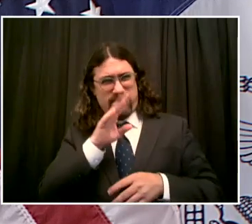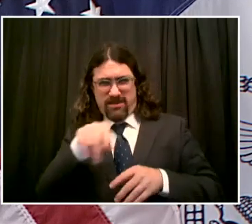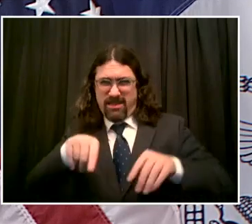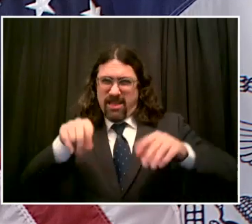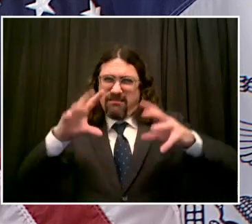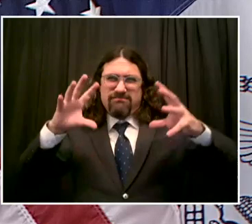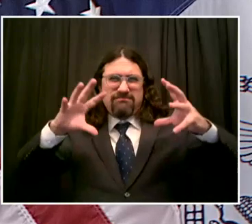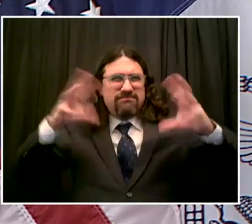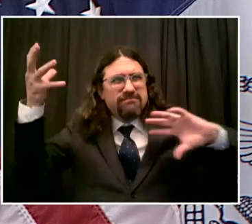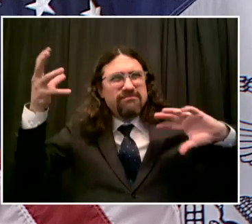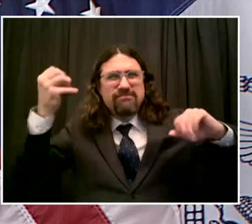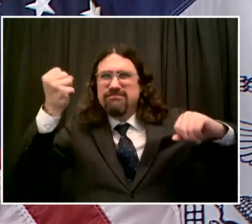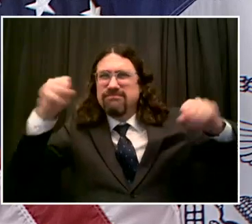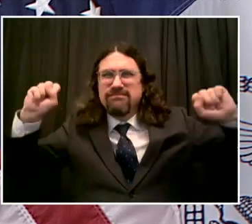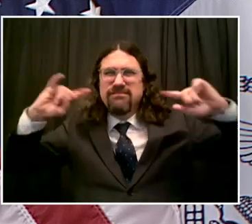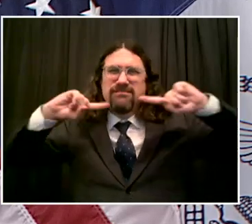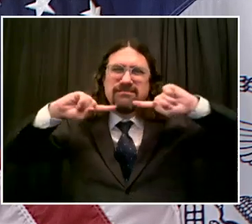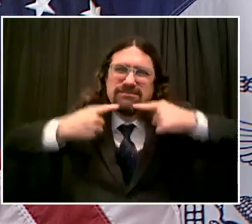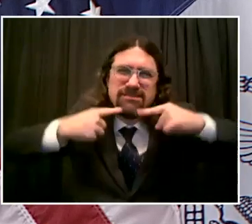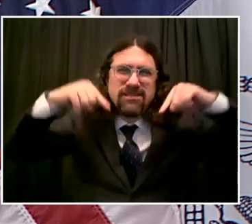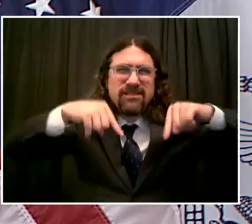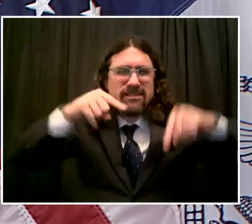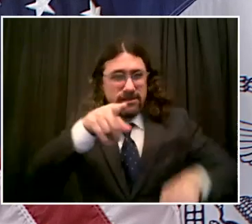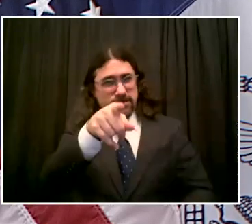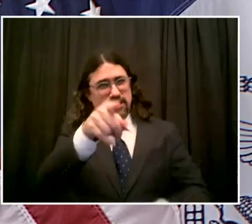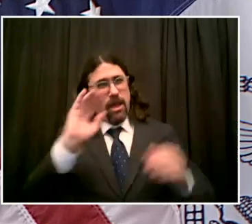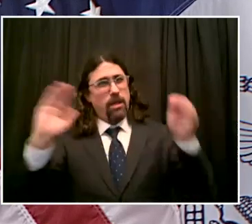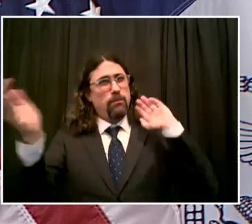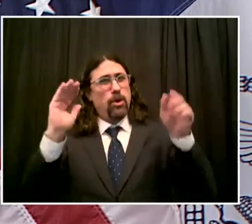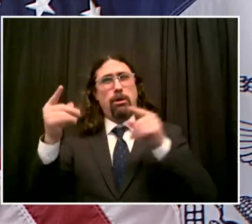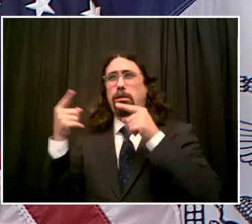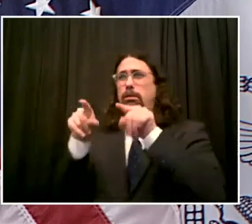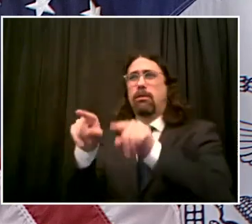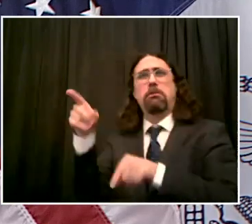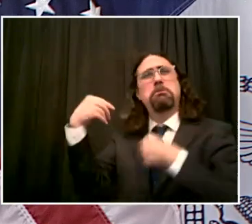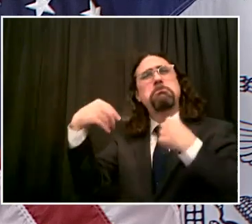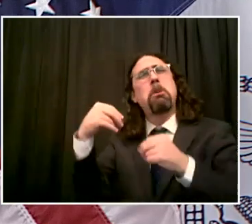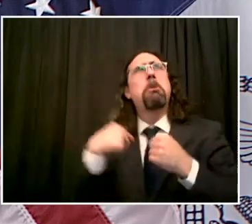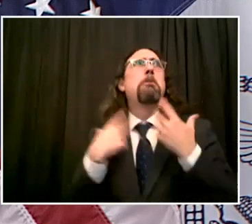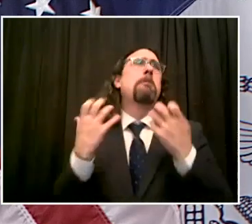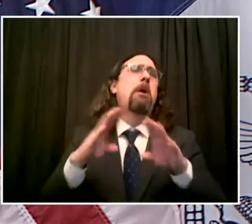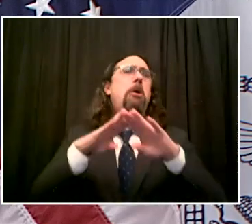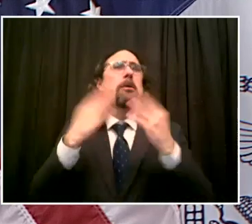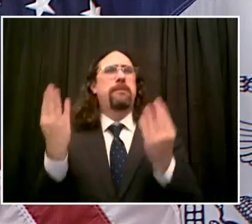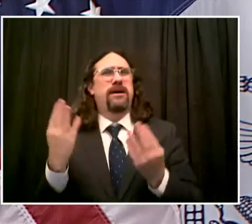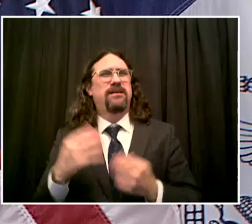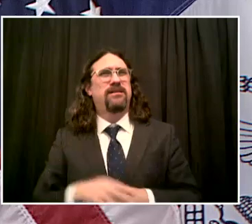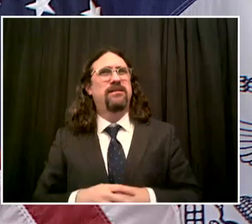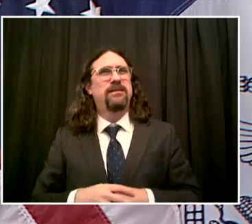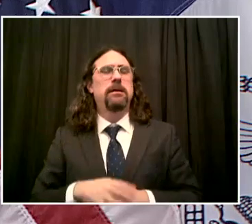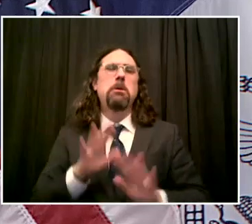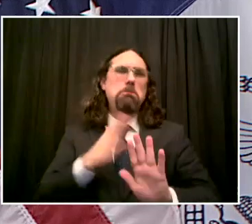KINOW MANY STORE OWNERS AND HAPPY THAT ON MONDAY WE WILL